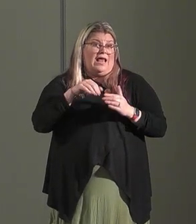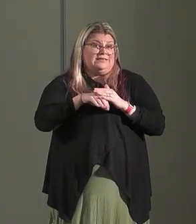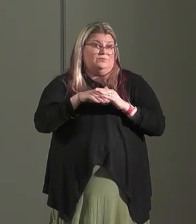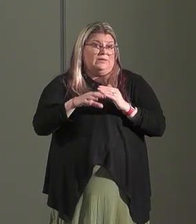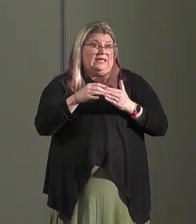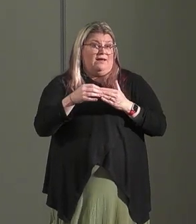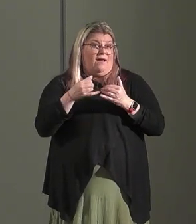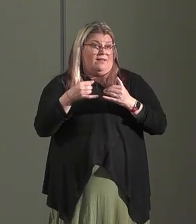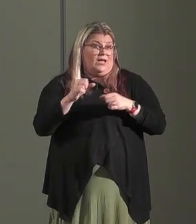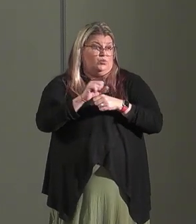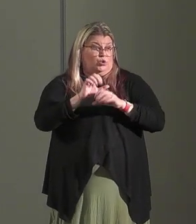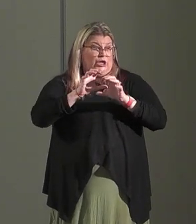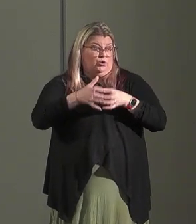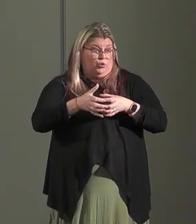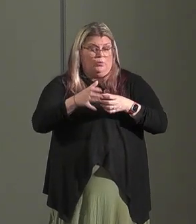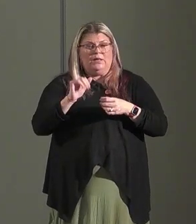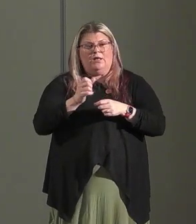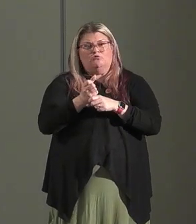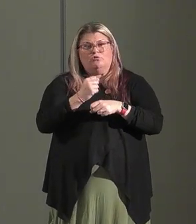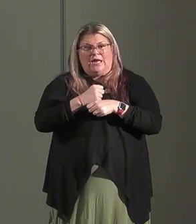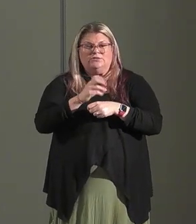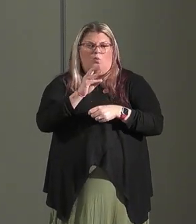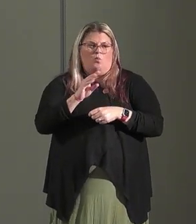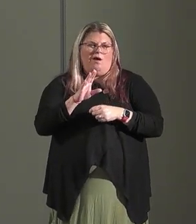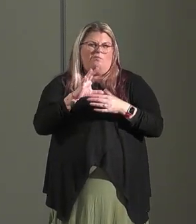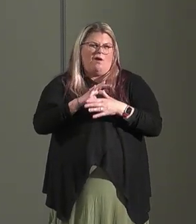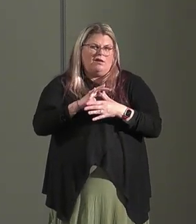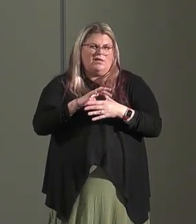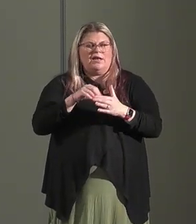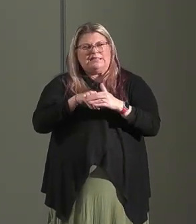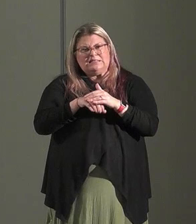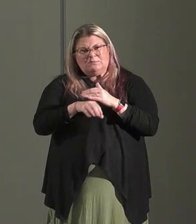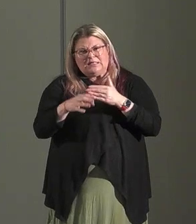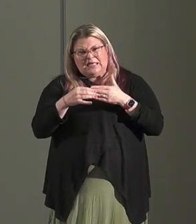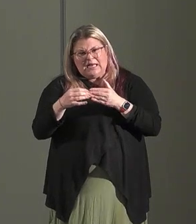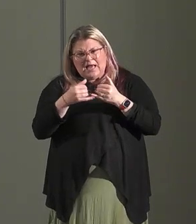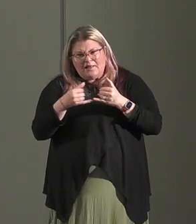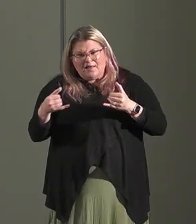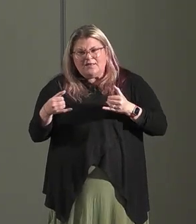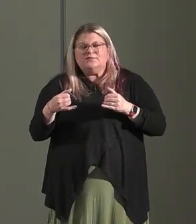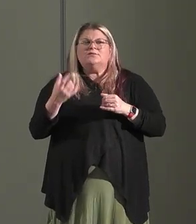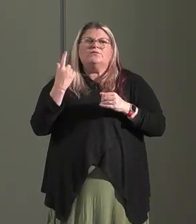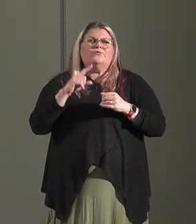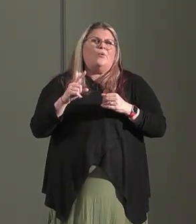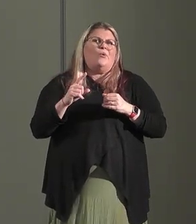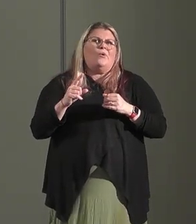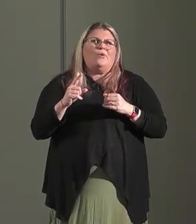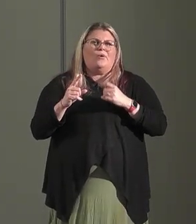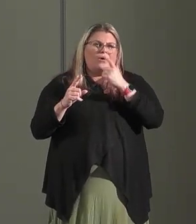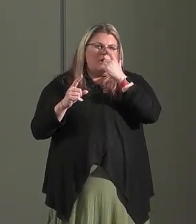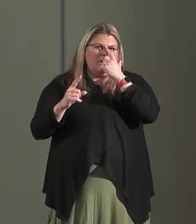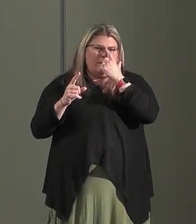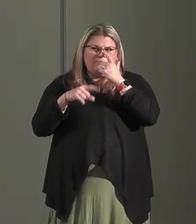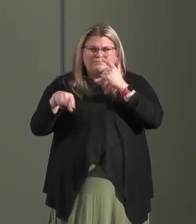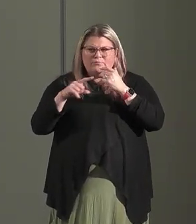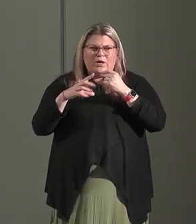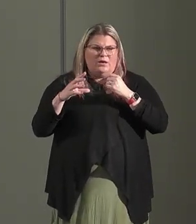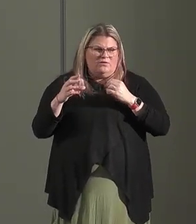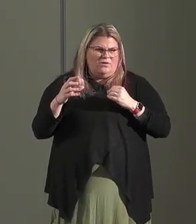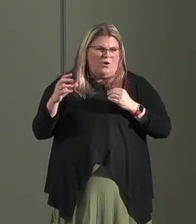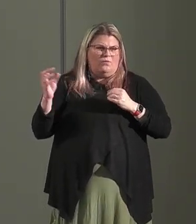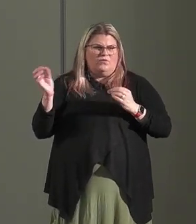group that creates the accessibility guidelines that we throw around and talk about as WCAG.